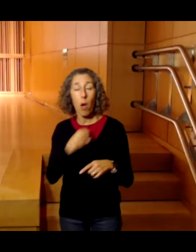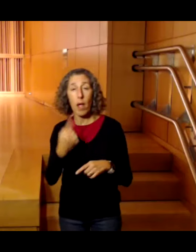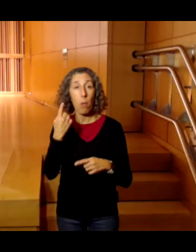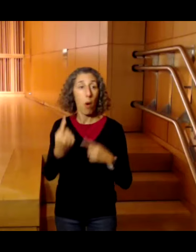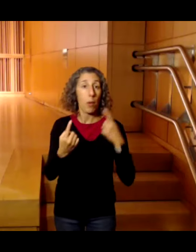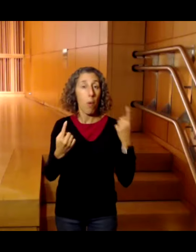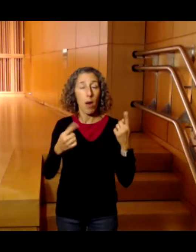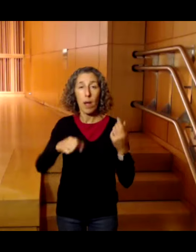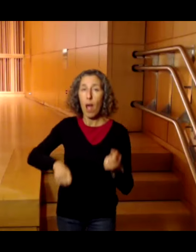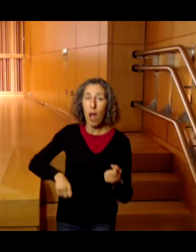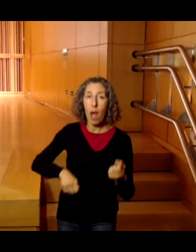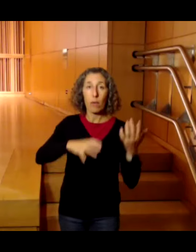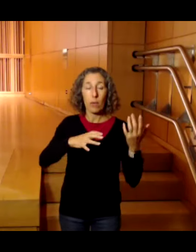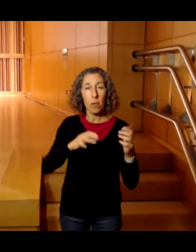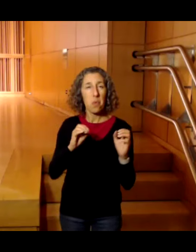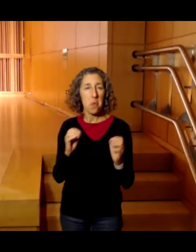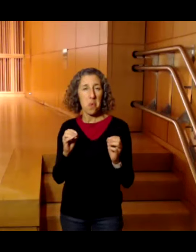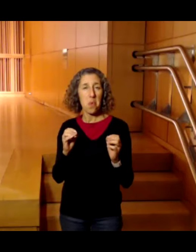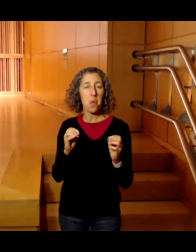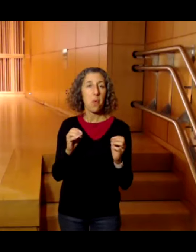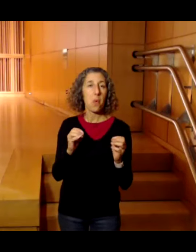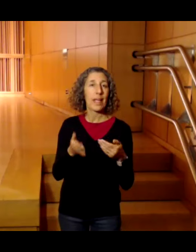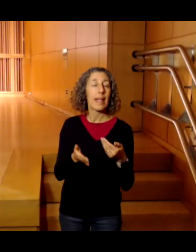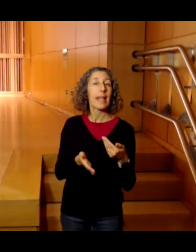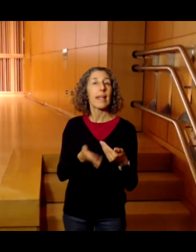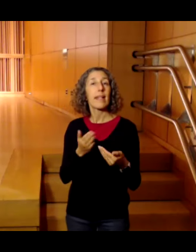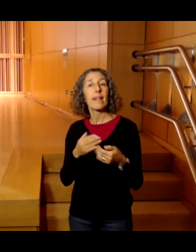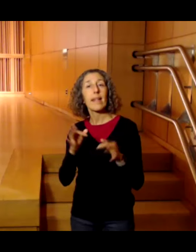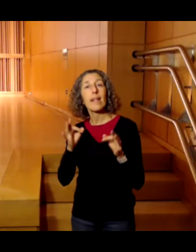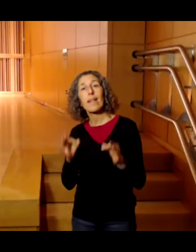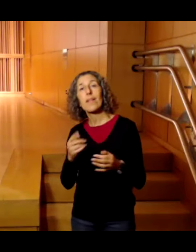Not only unsettling, easy formulae of blackness prescribed from without.